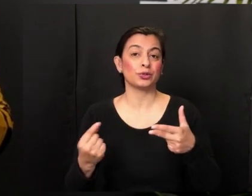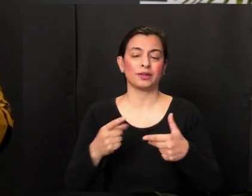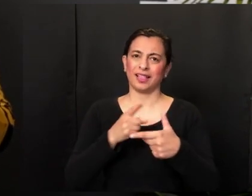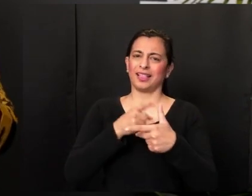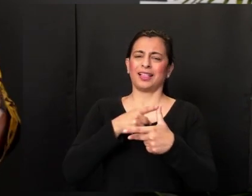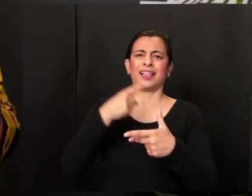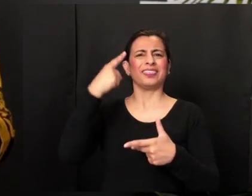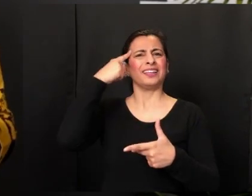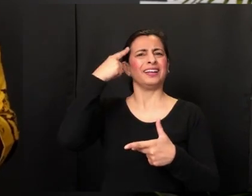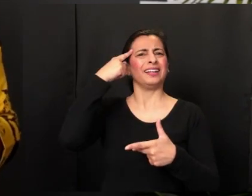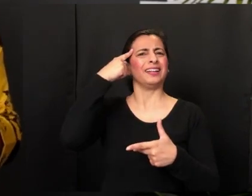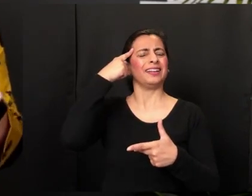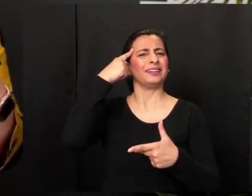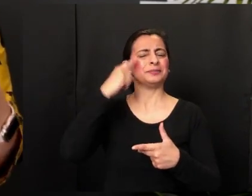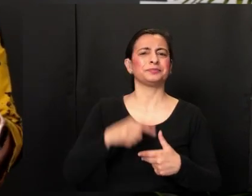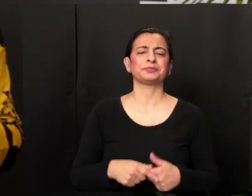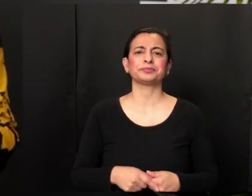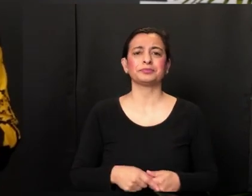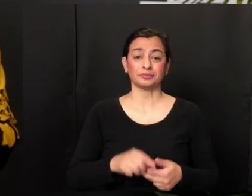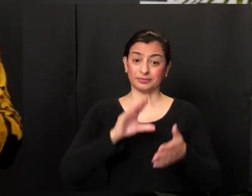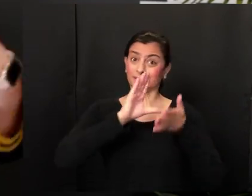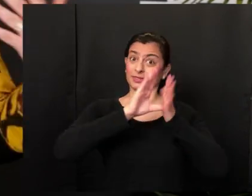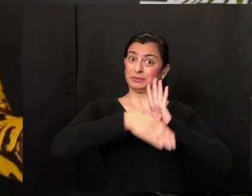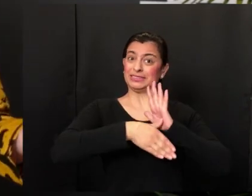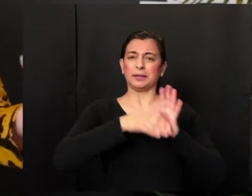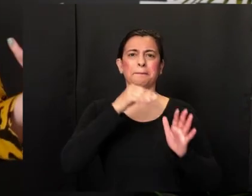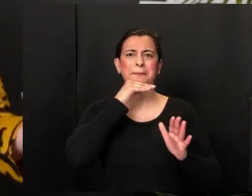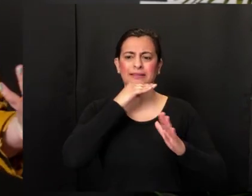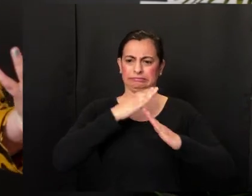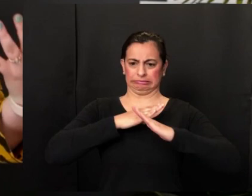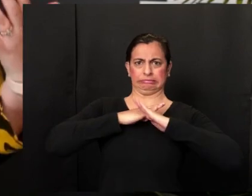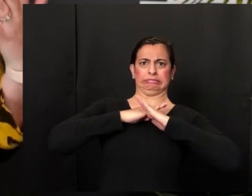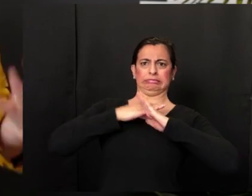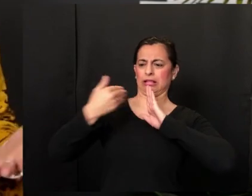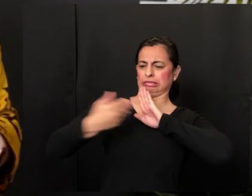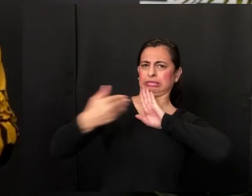Now you've heard me say that a couple of times already, but what does that actually mean?